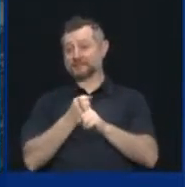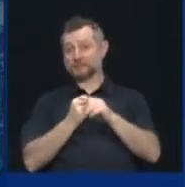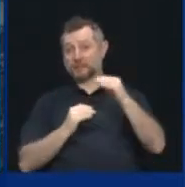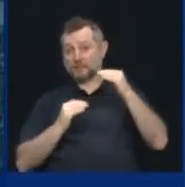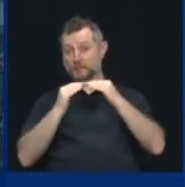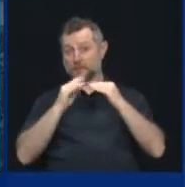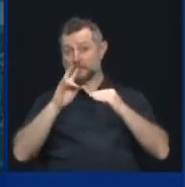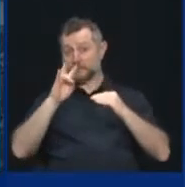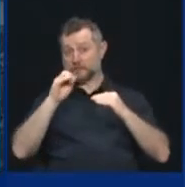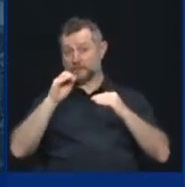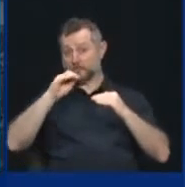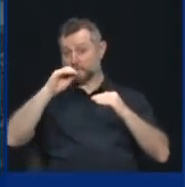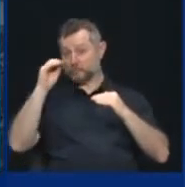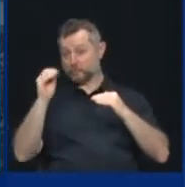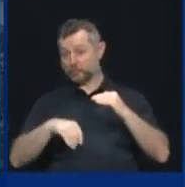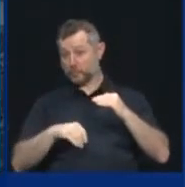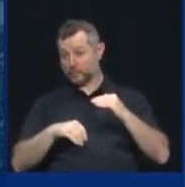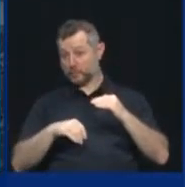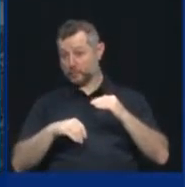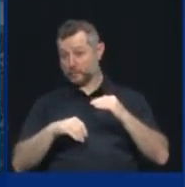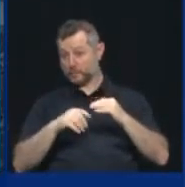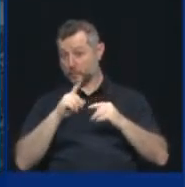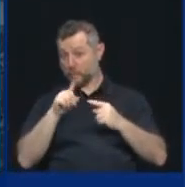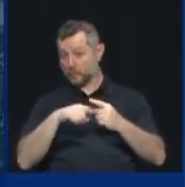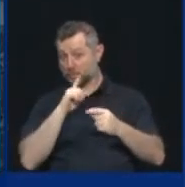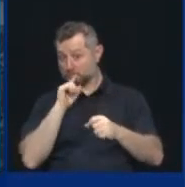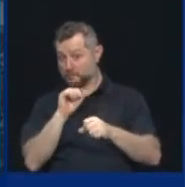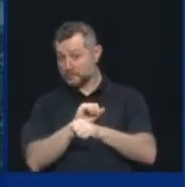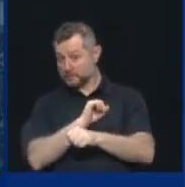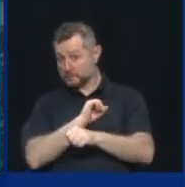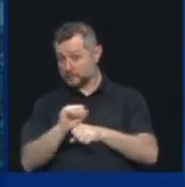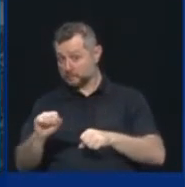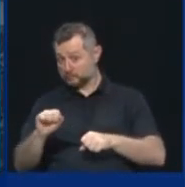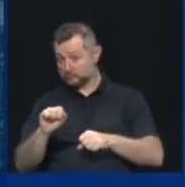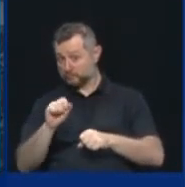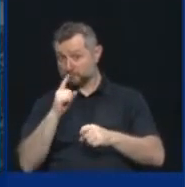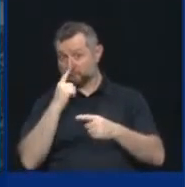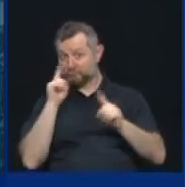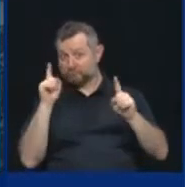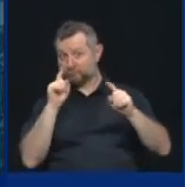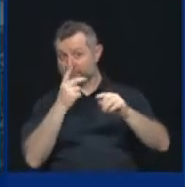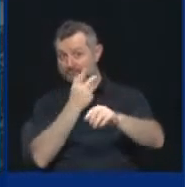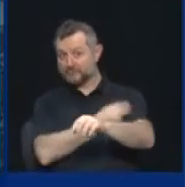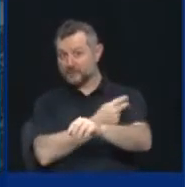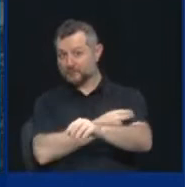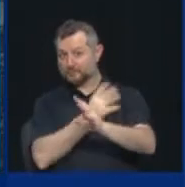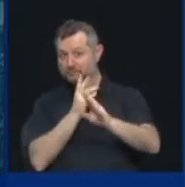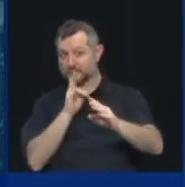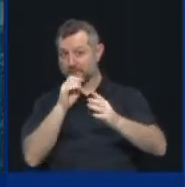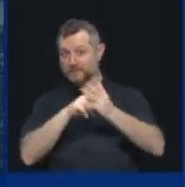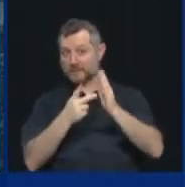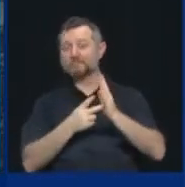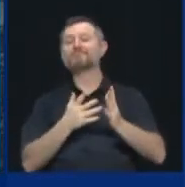GROWTH. TO DO THAT WE HAVE TO BE AT 70%.